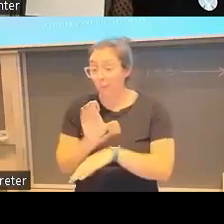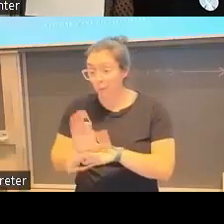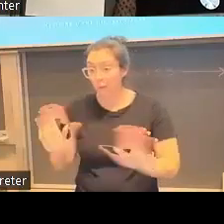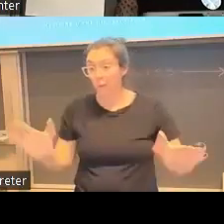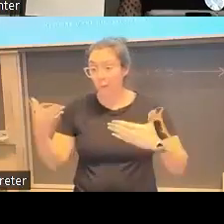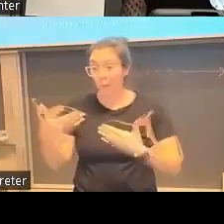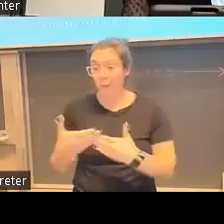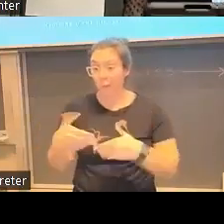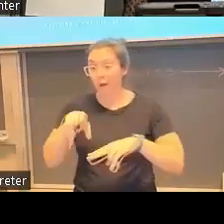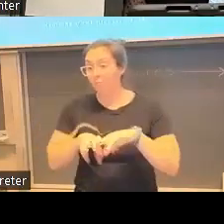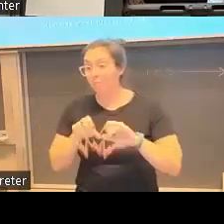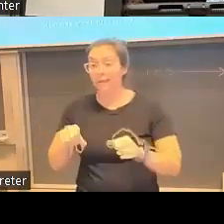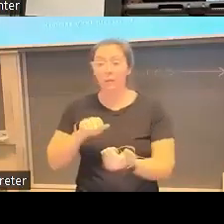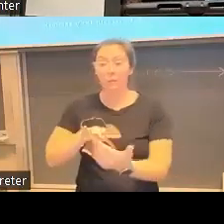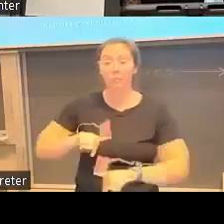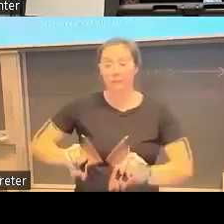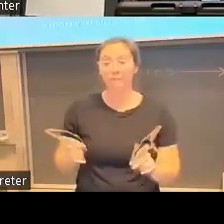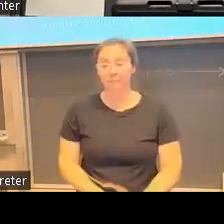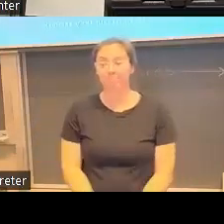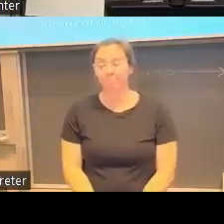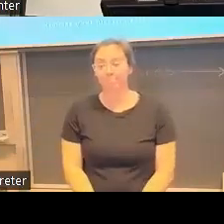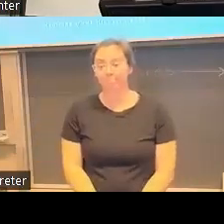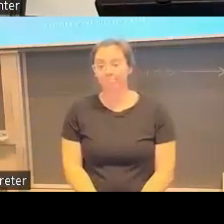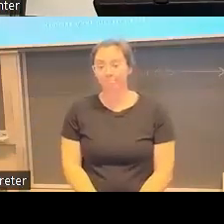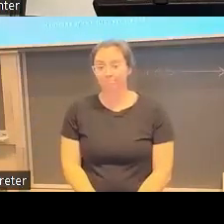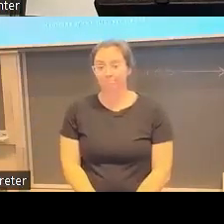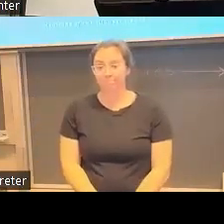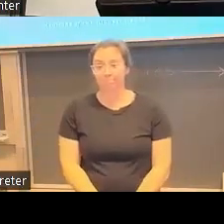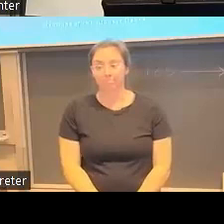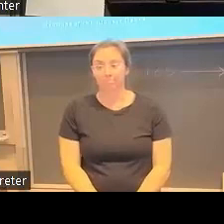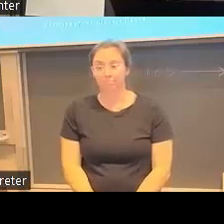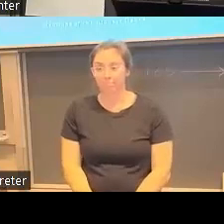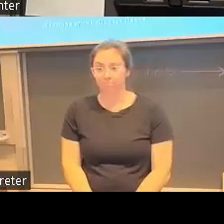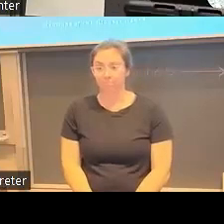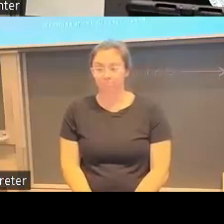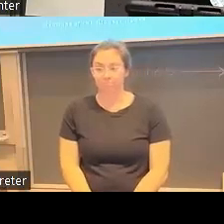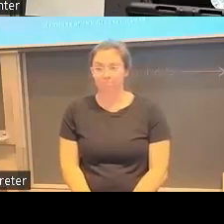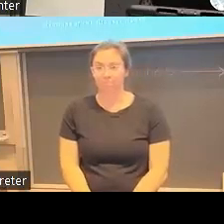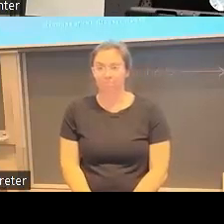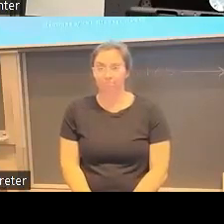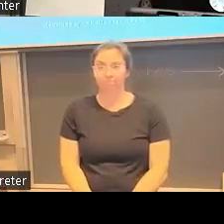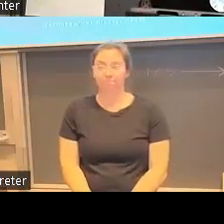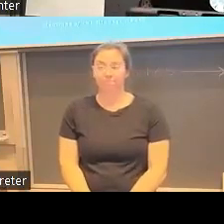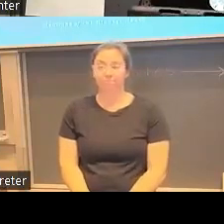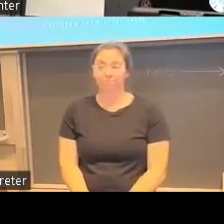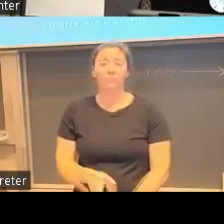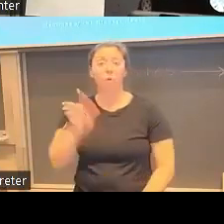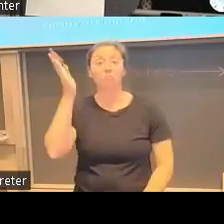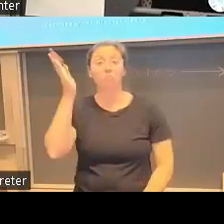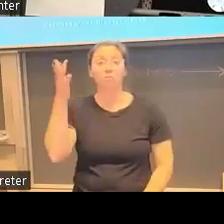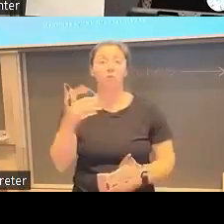that they could be doing differently um your presentation made me think about how few of our